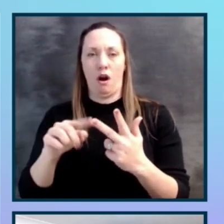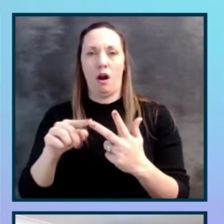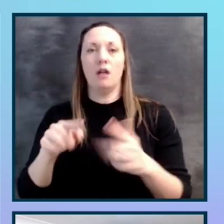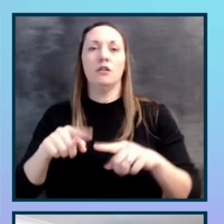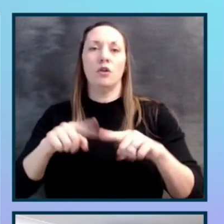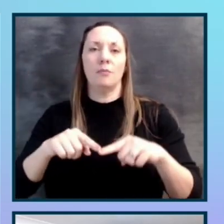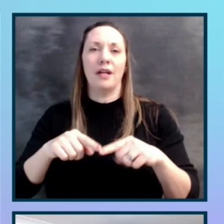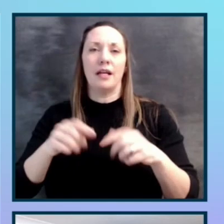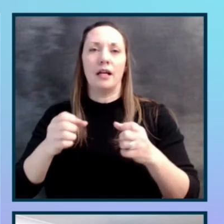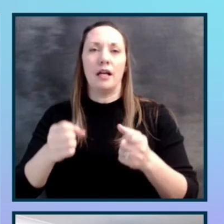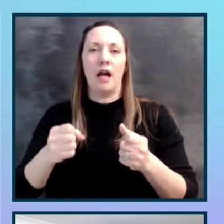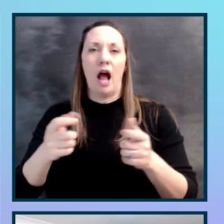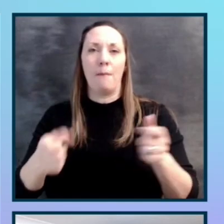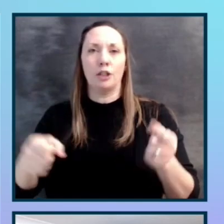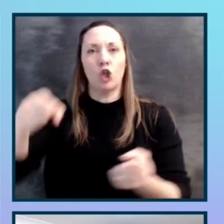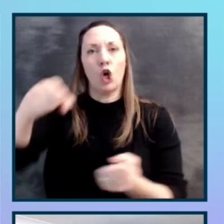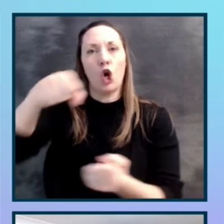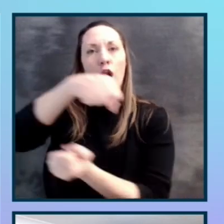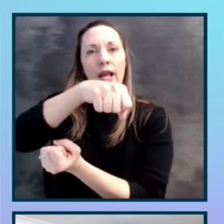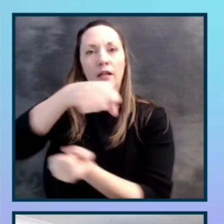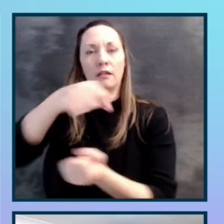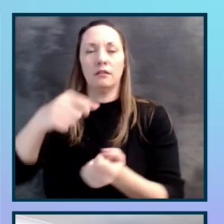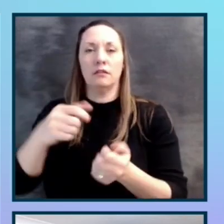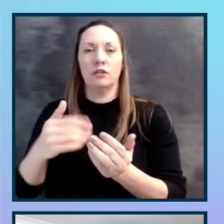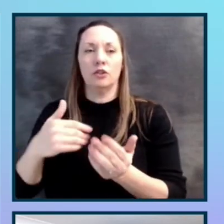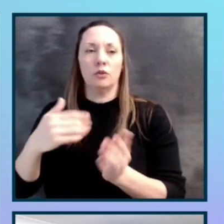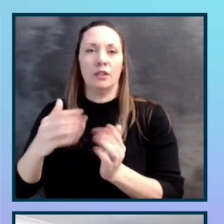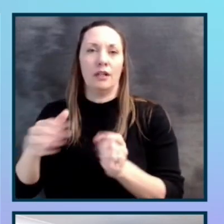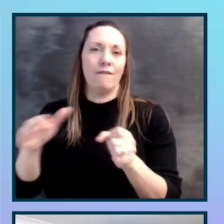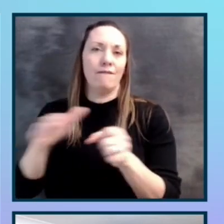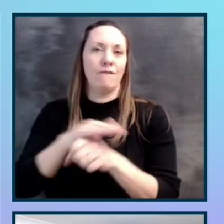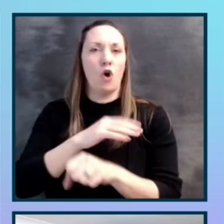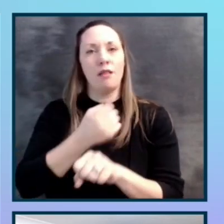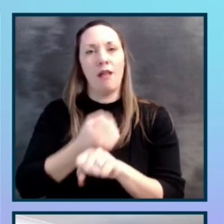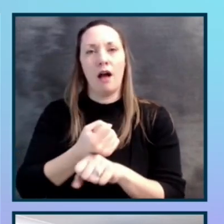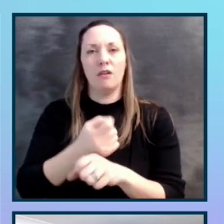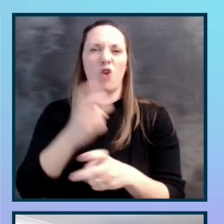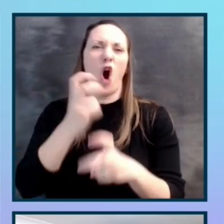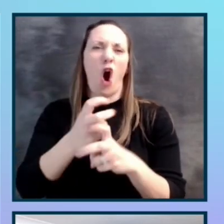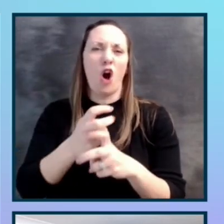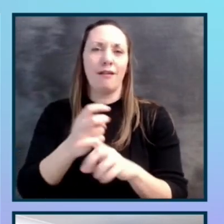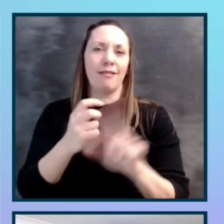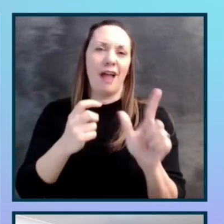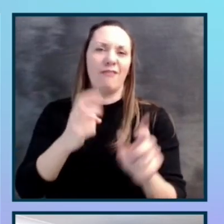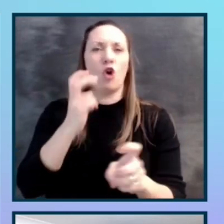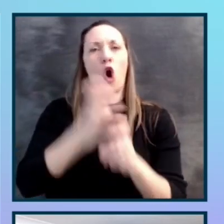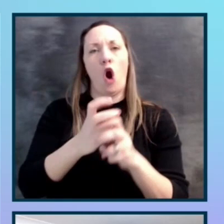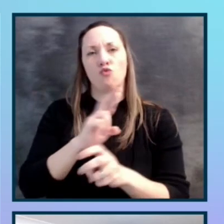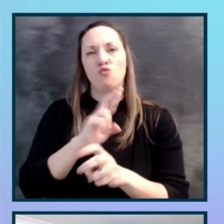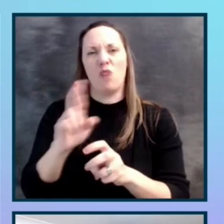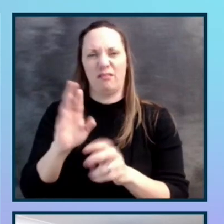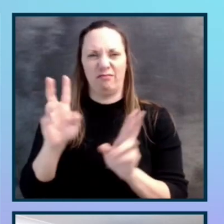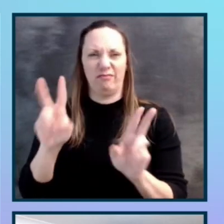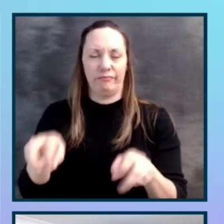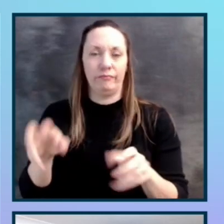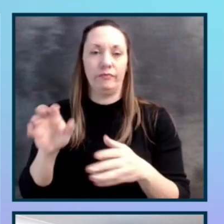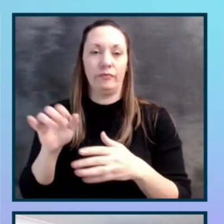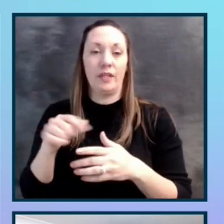how much turning you have to do to get to full lock as we call it hard left or hard right. And each of those notches is indicated